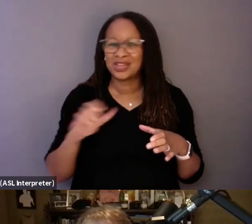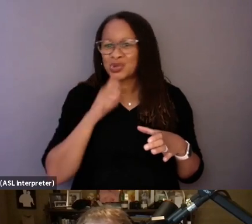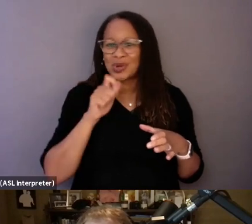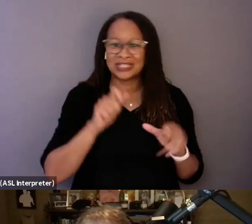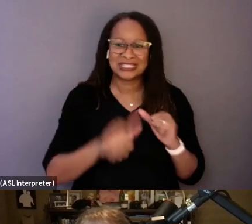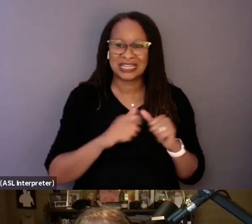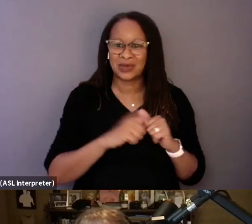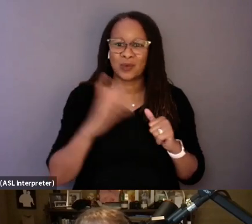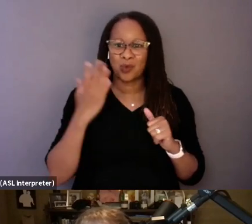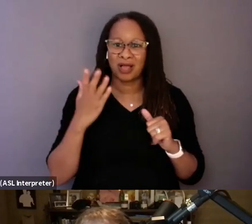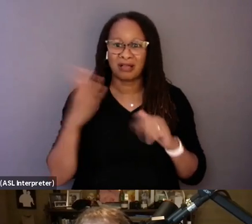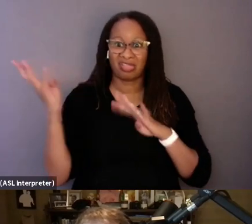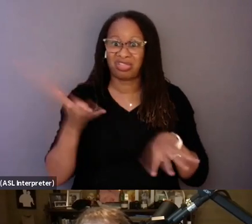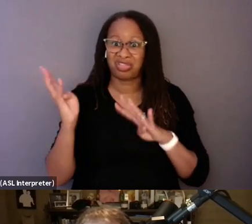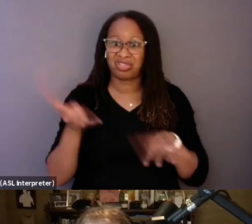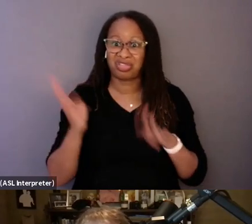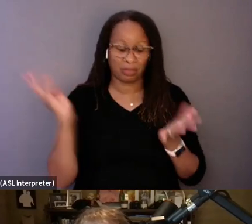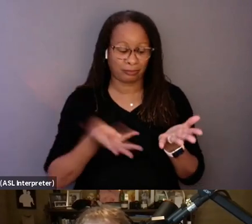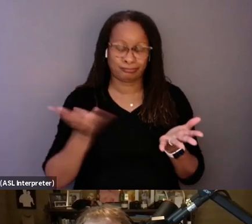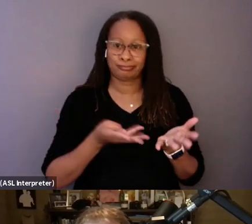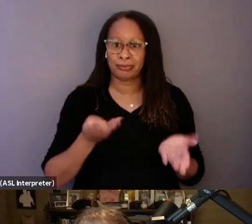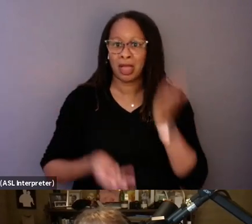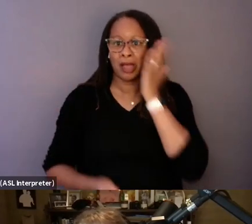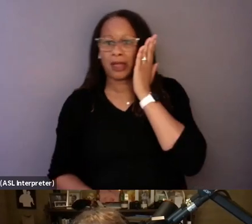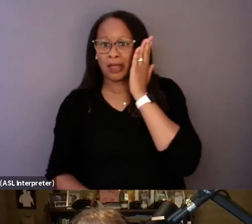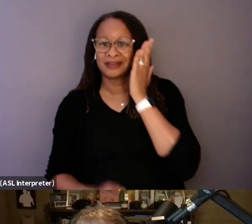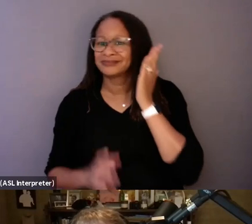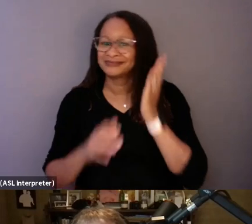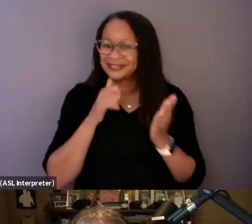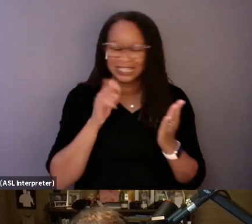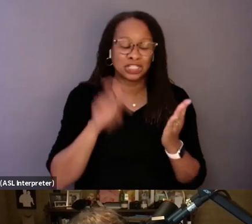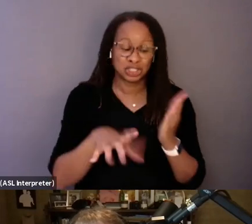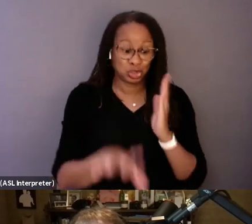a tsunami of culture ran over you. You had to choose these things and you did.